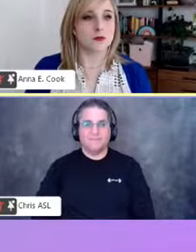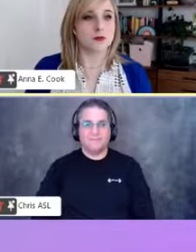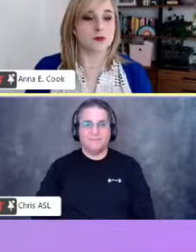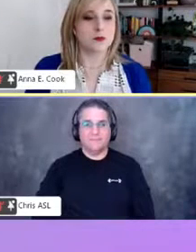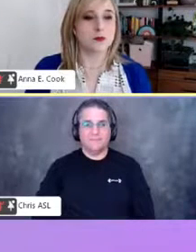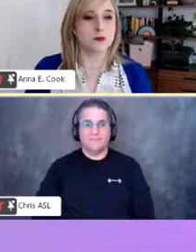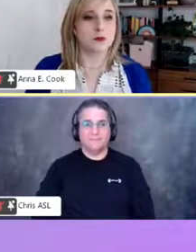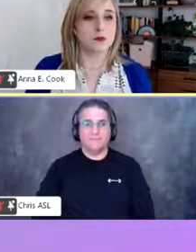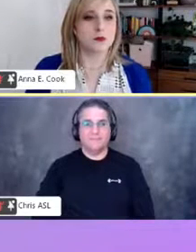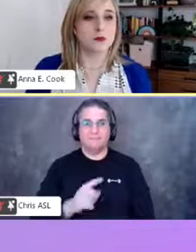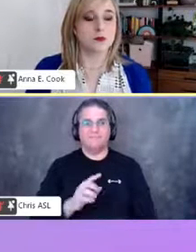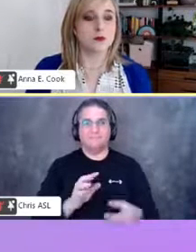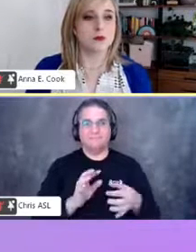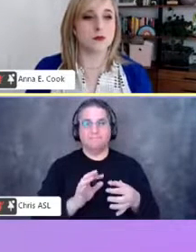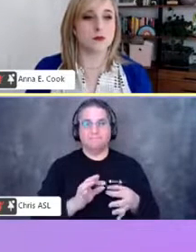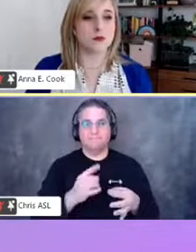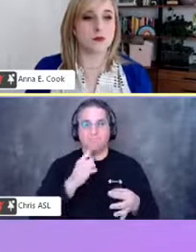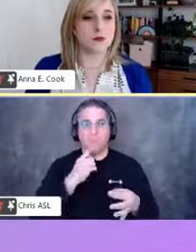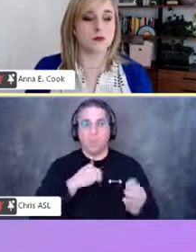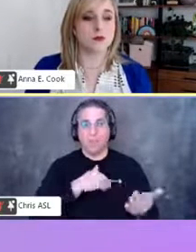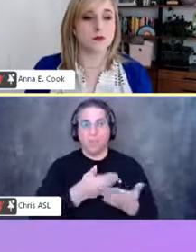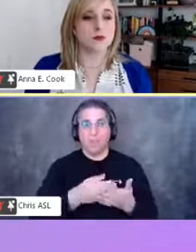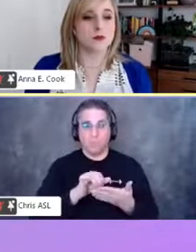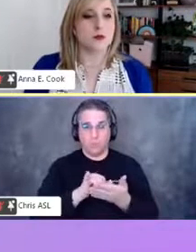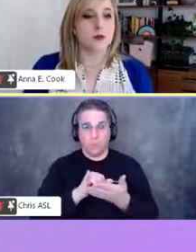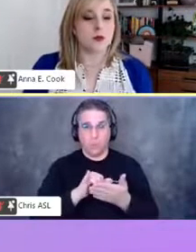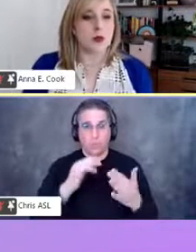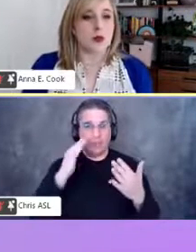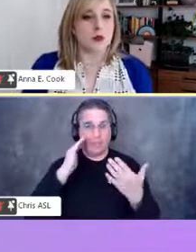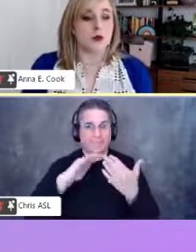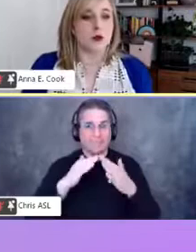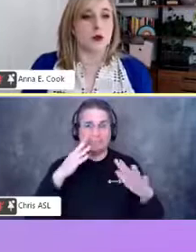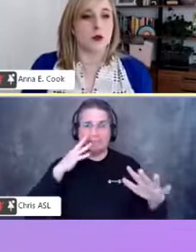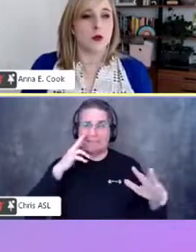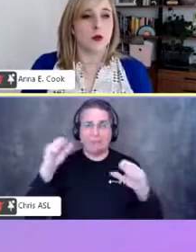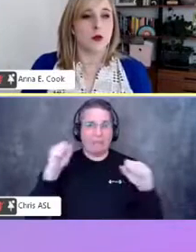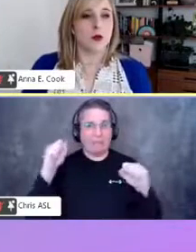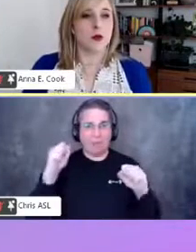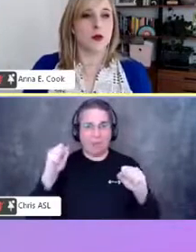people talk loud and uh there are many noises like this especially the subway